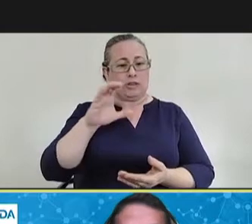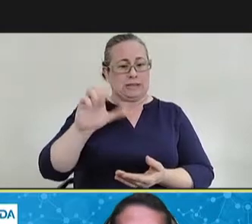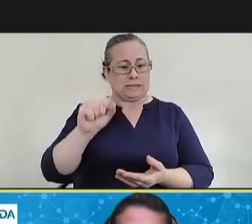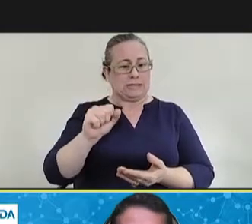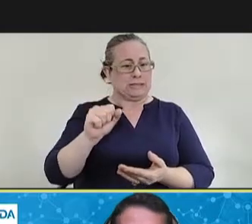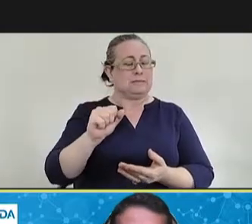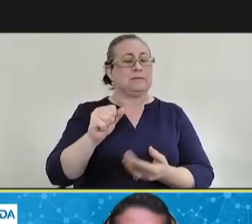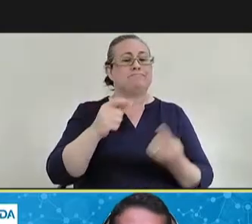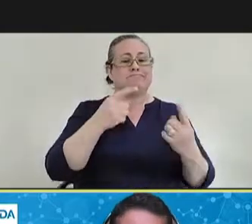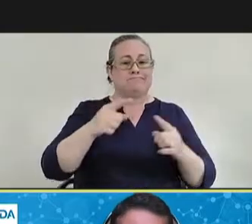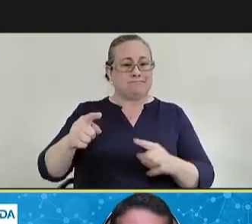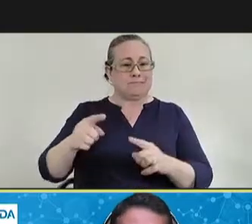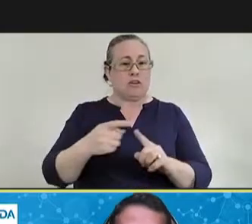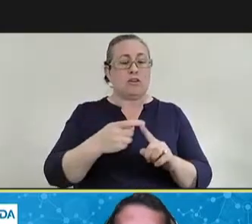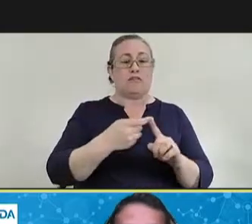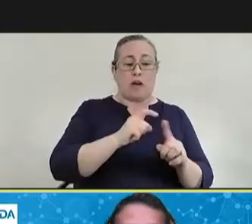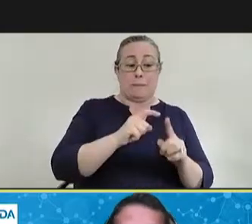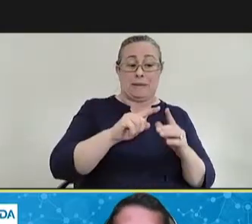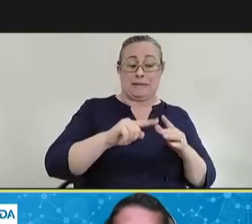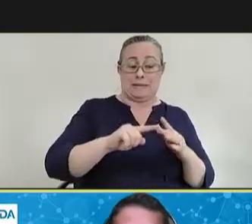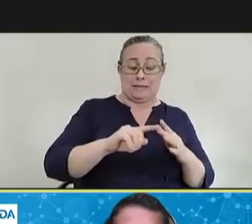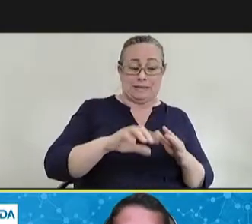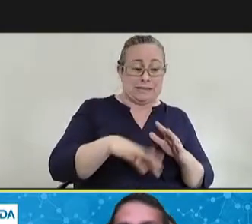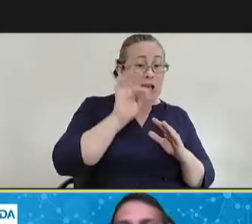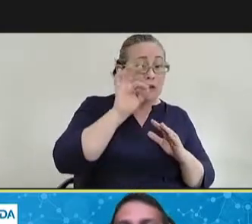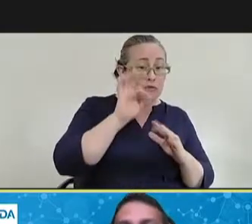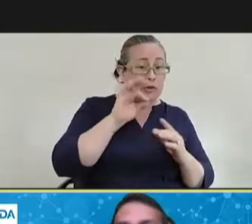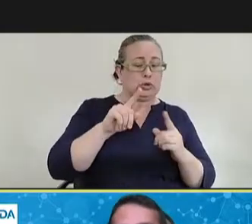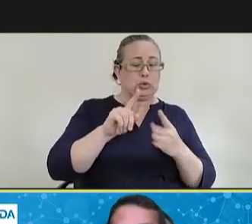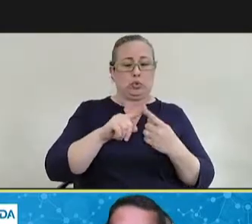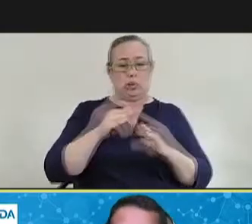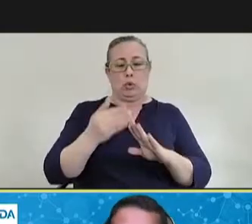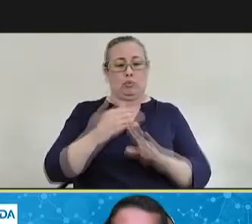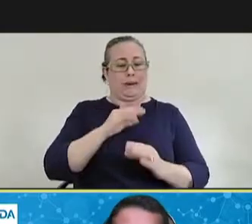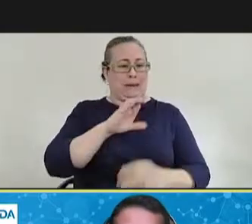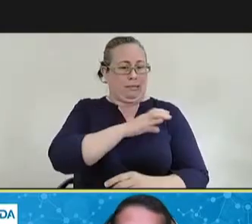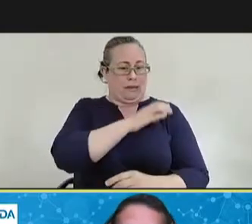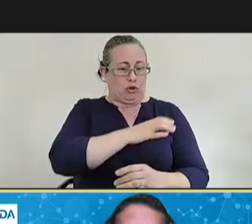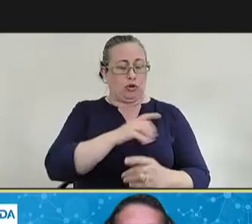starting from discovery into preclinical research. into clinical research and eventually